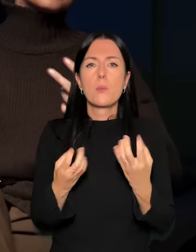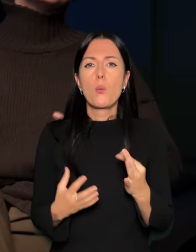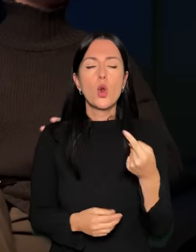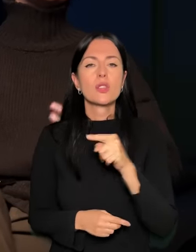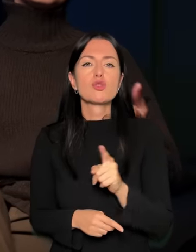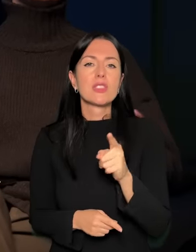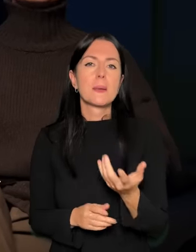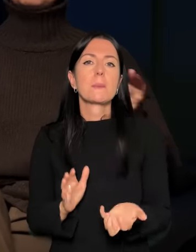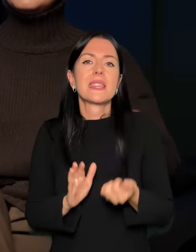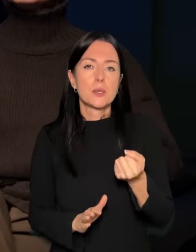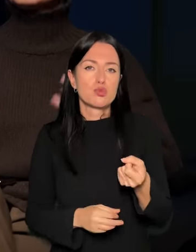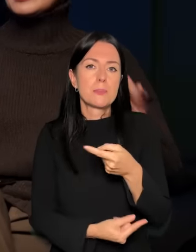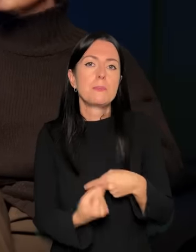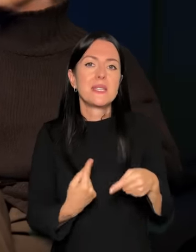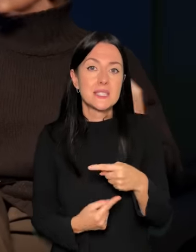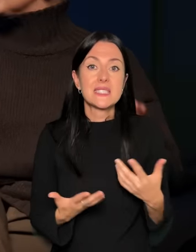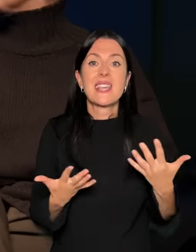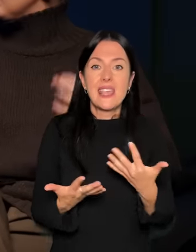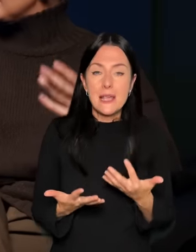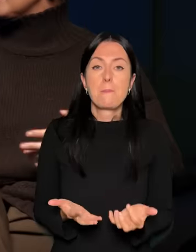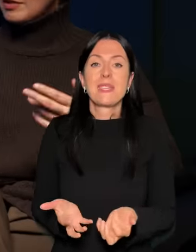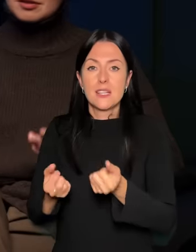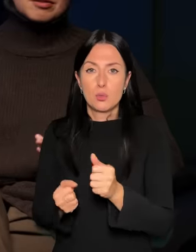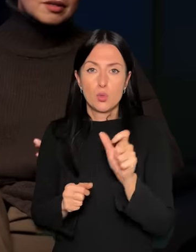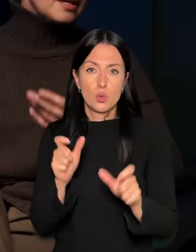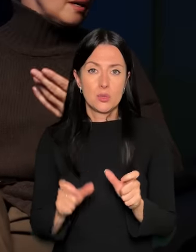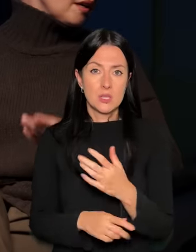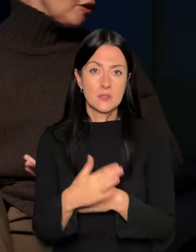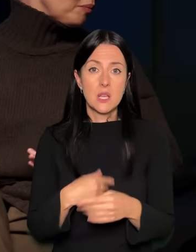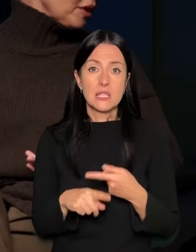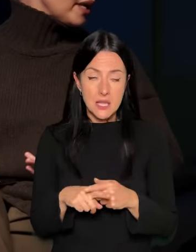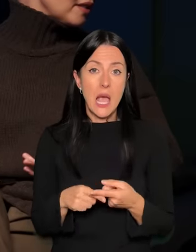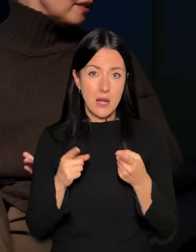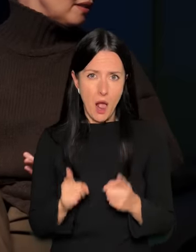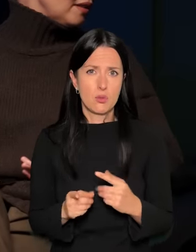supporting a business that supports people with disabilities. It's really about quality.